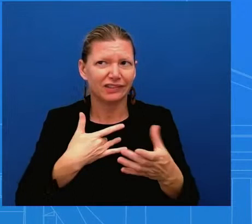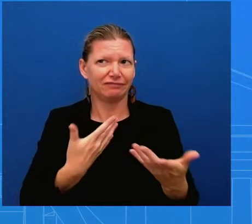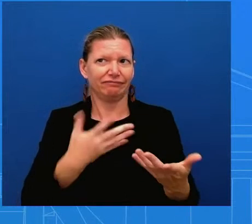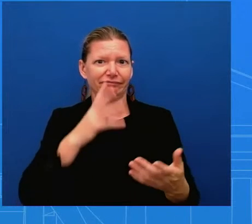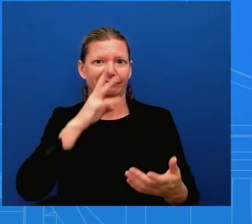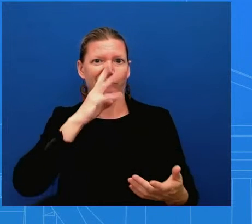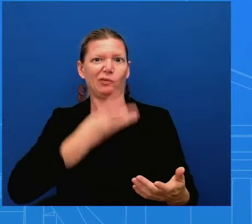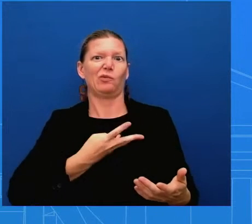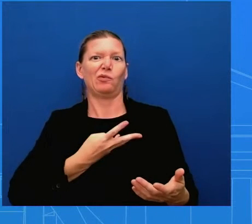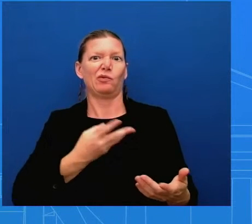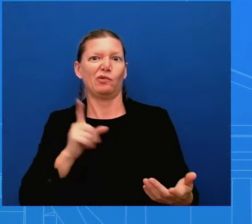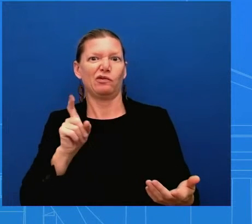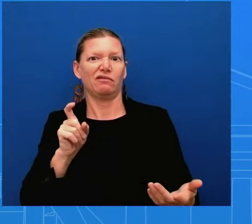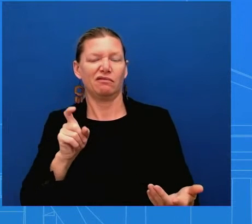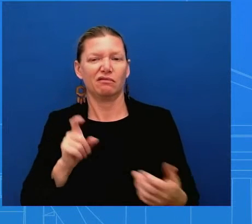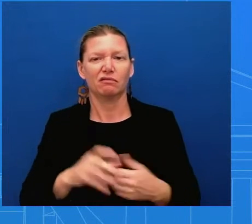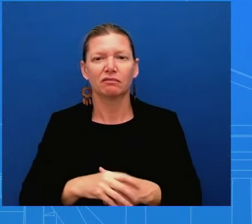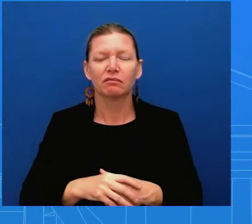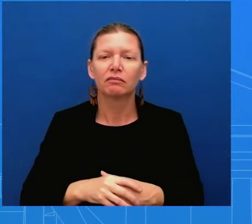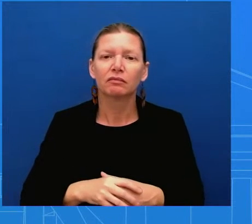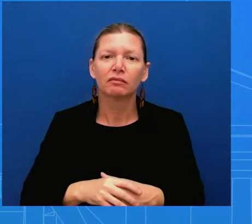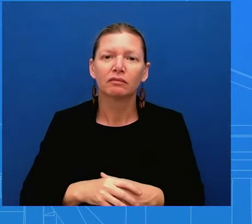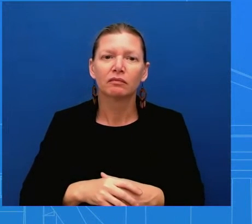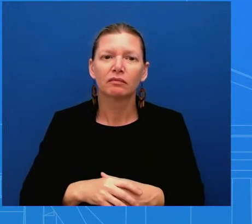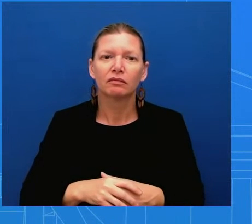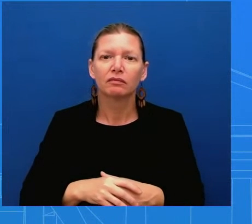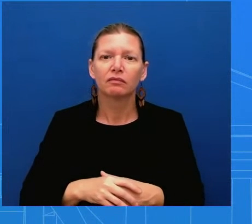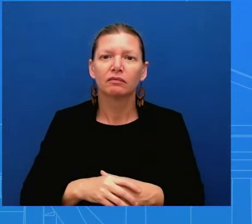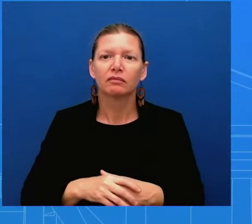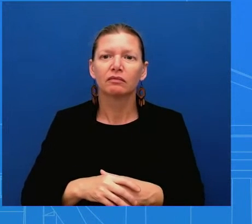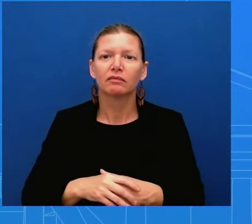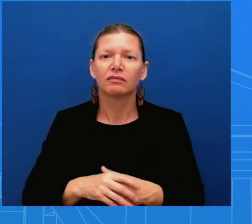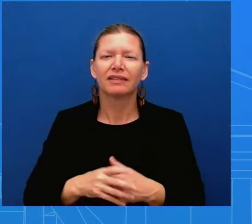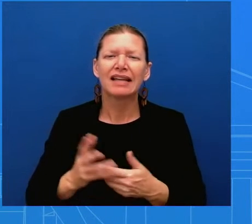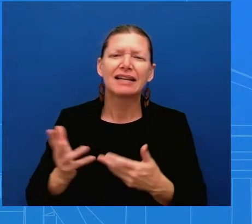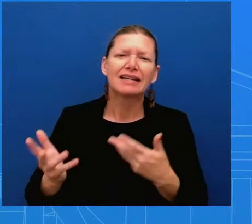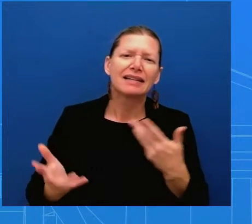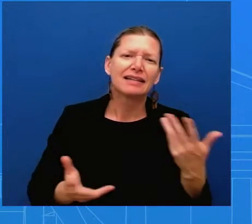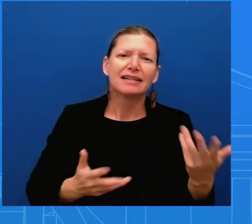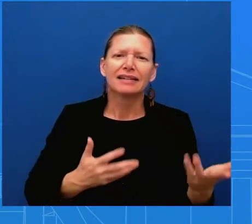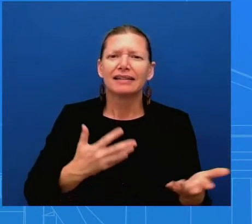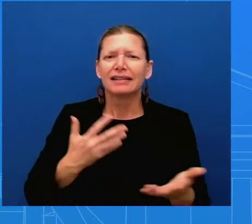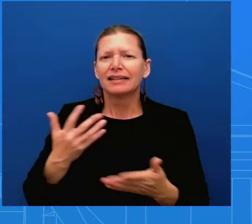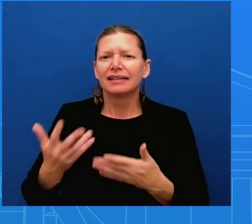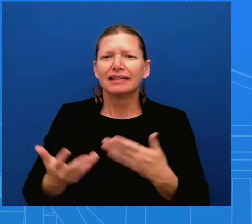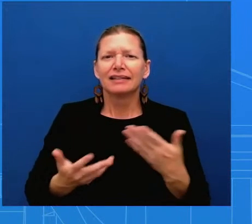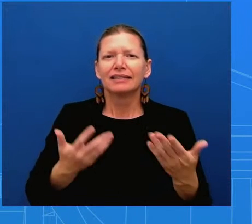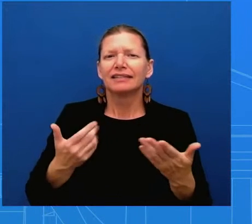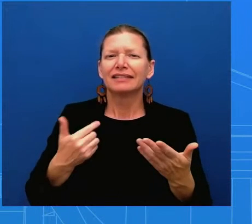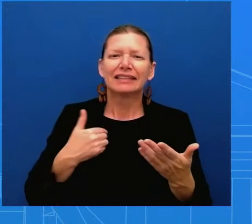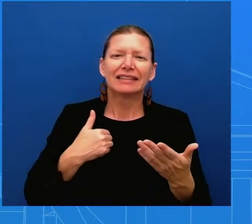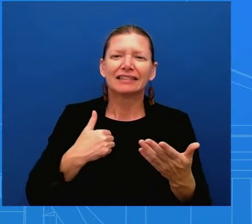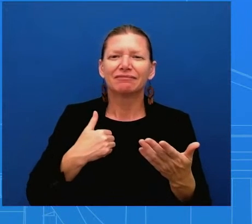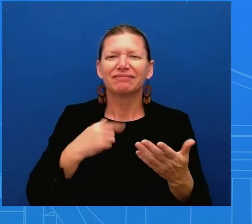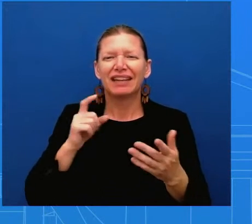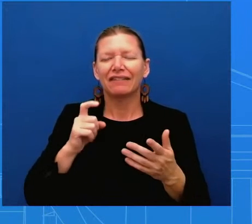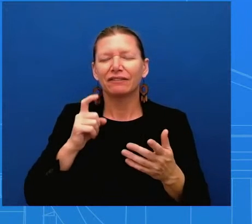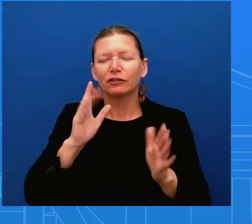look, you know, going to be mindful about this upcoming election. Not going to comment about that, the 20- --